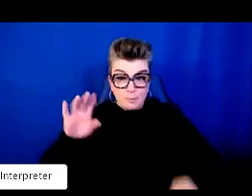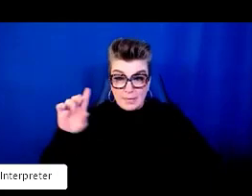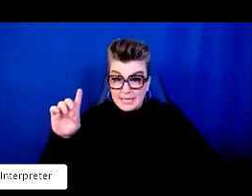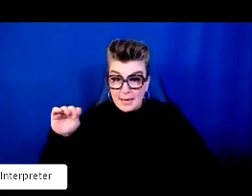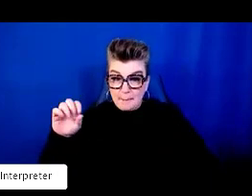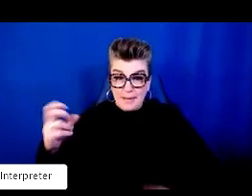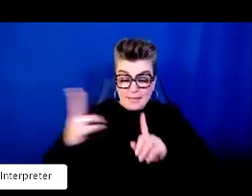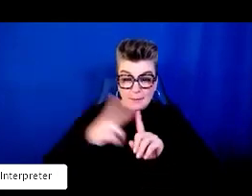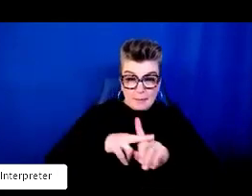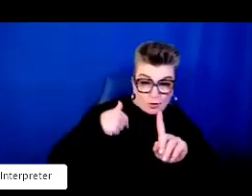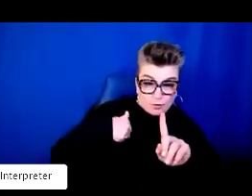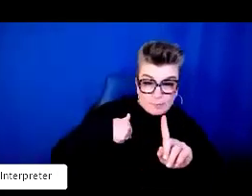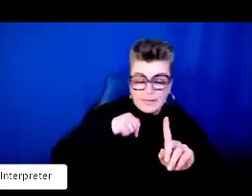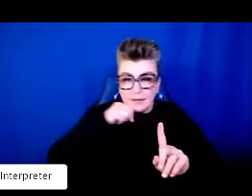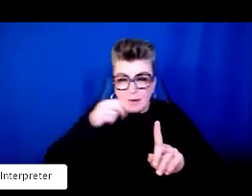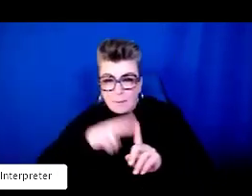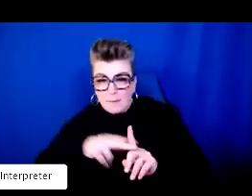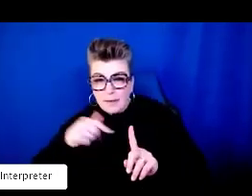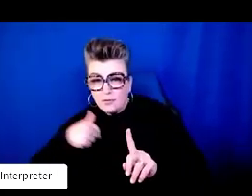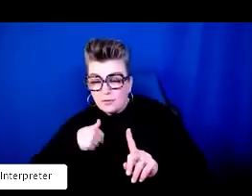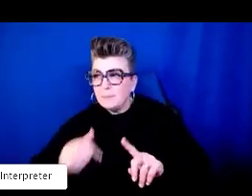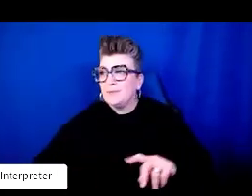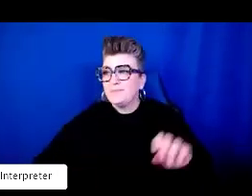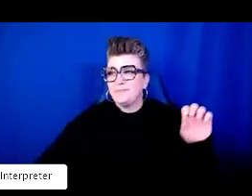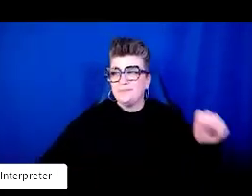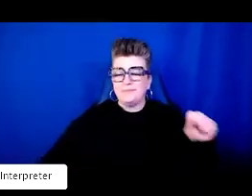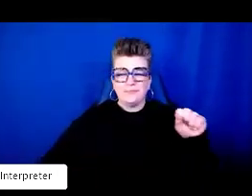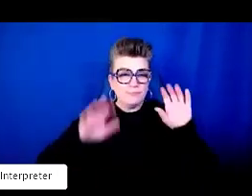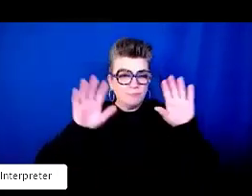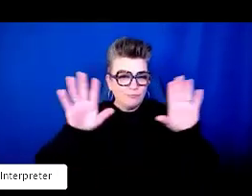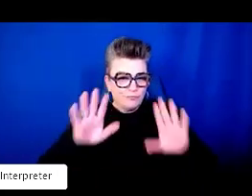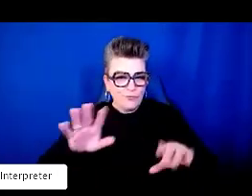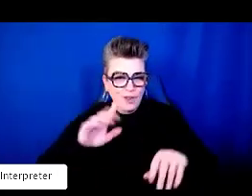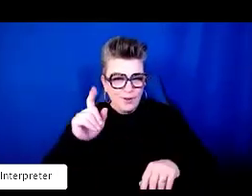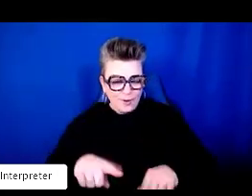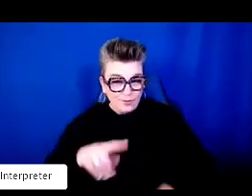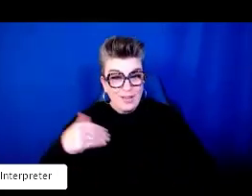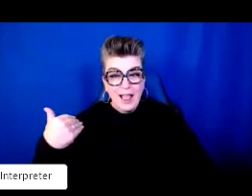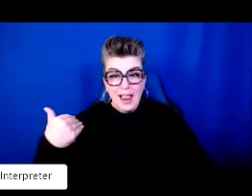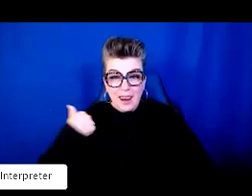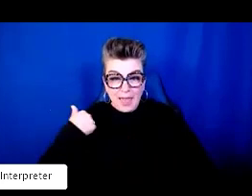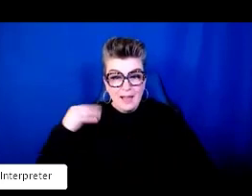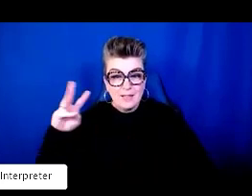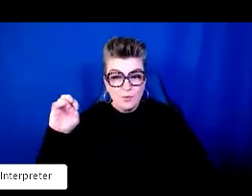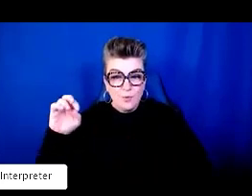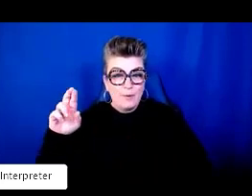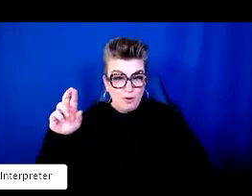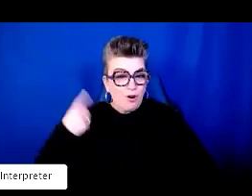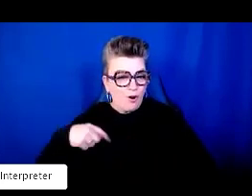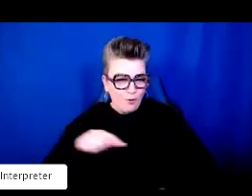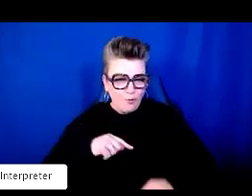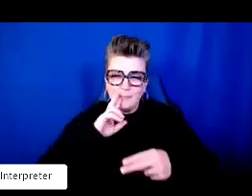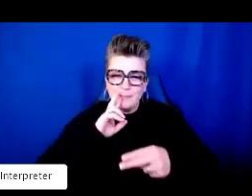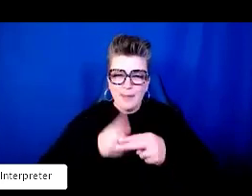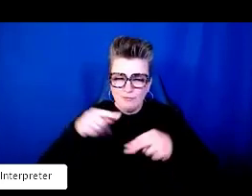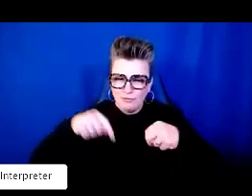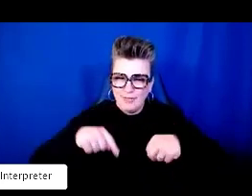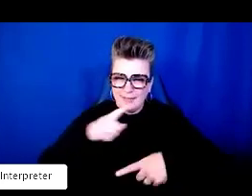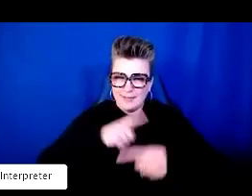Cindy Danielson: Yes, great question, since at our last webinar we did mention that this was coming, as a reminder, the DMS policy applies to research